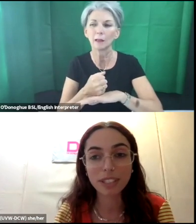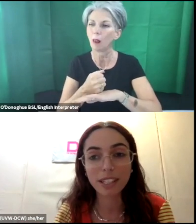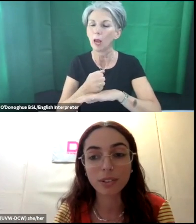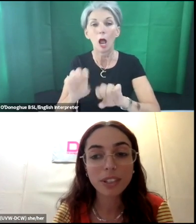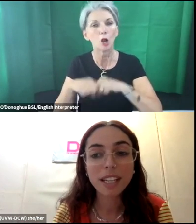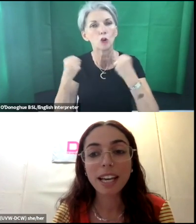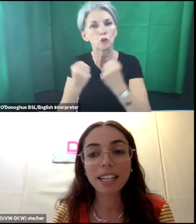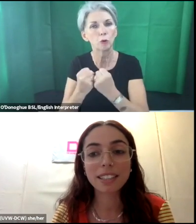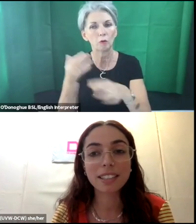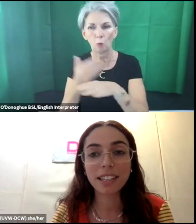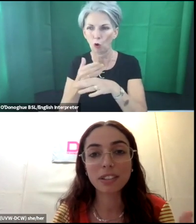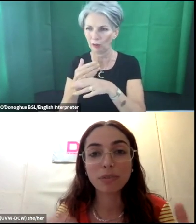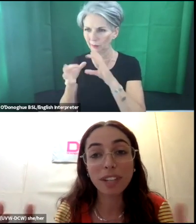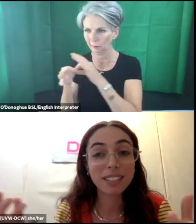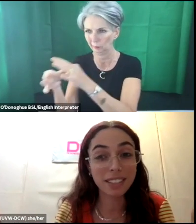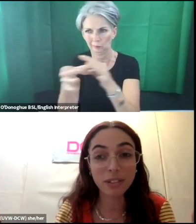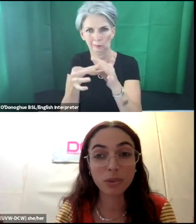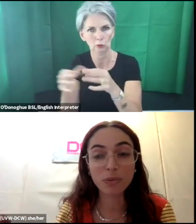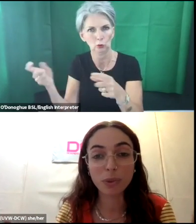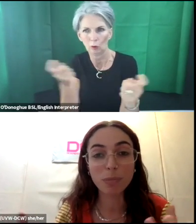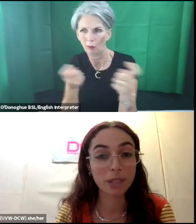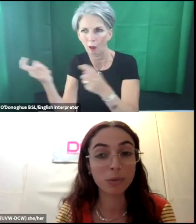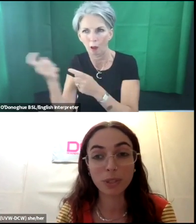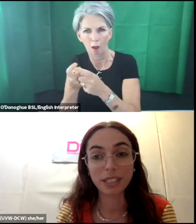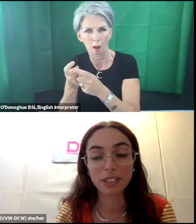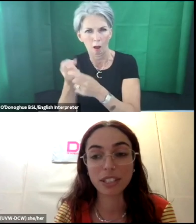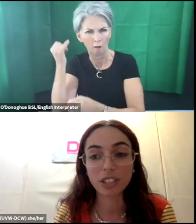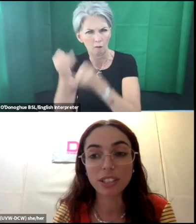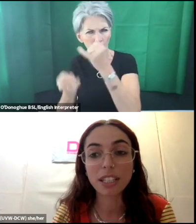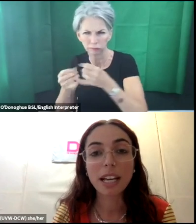together and that fight together for better working conditions.